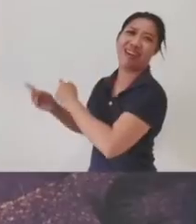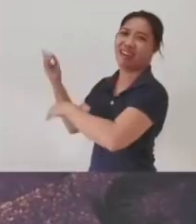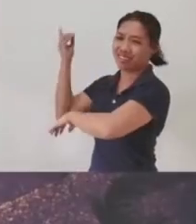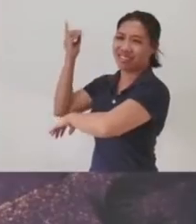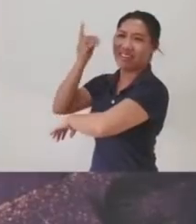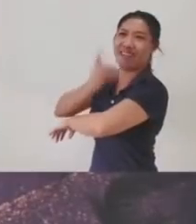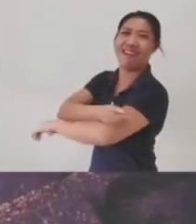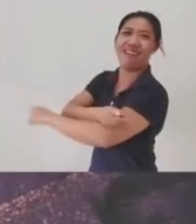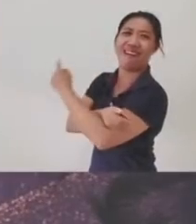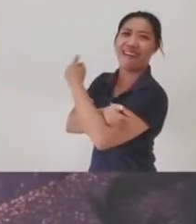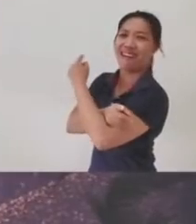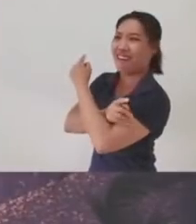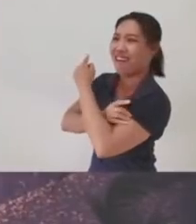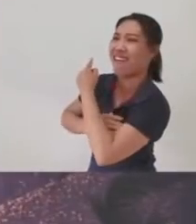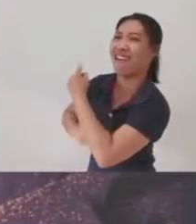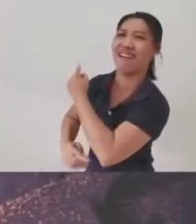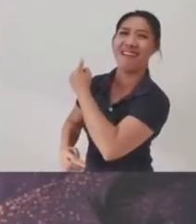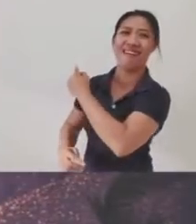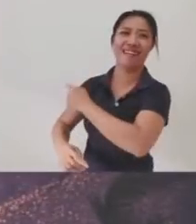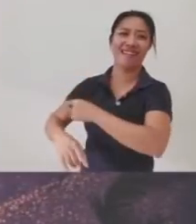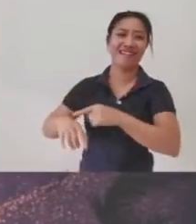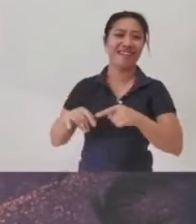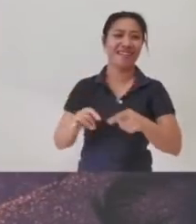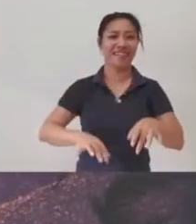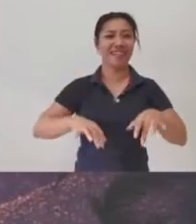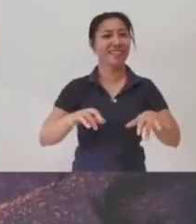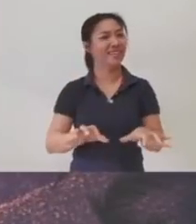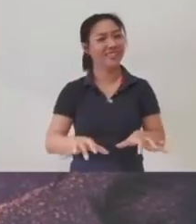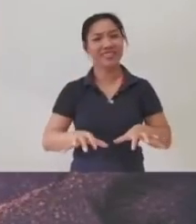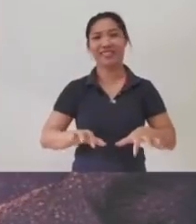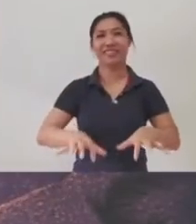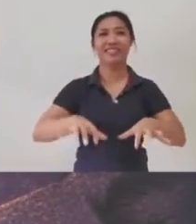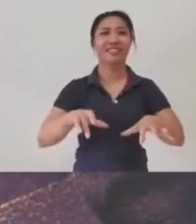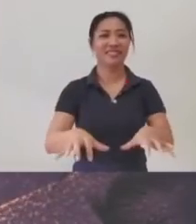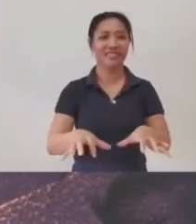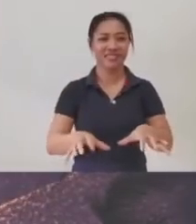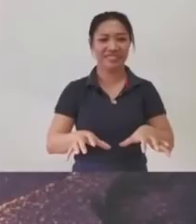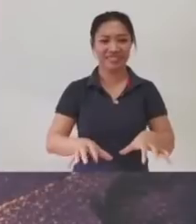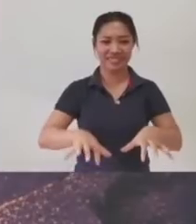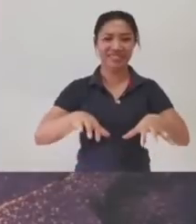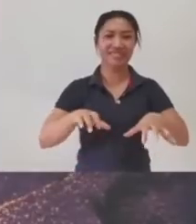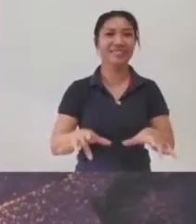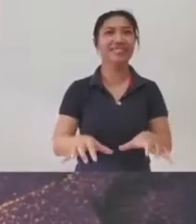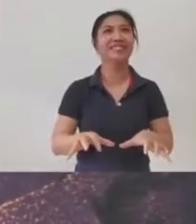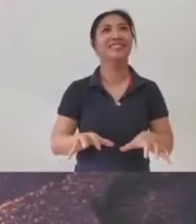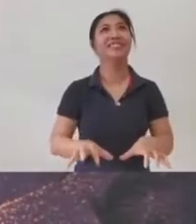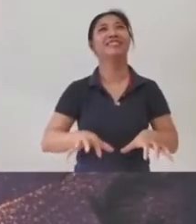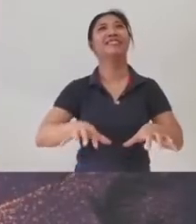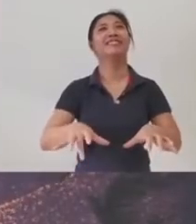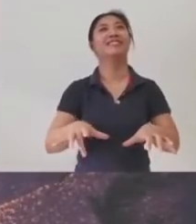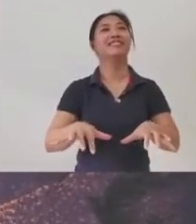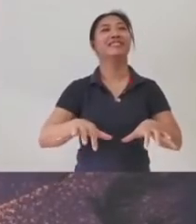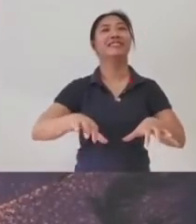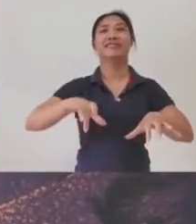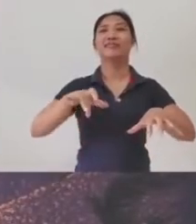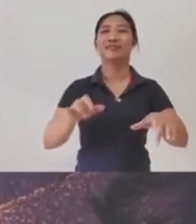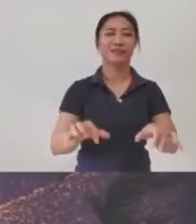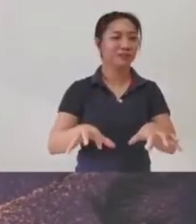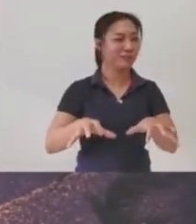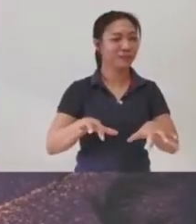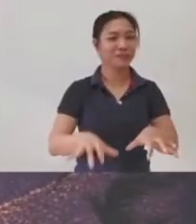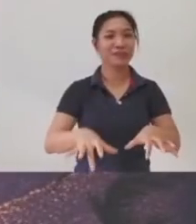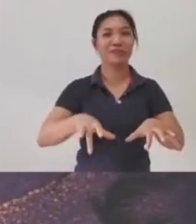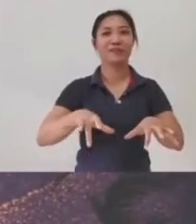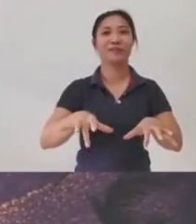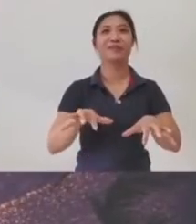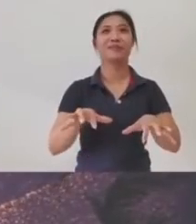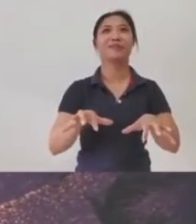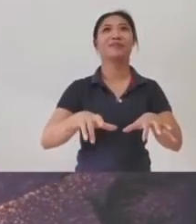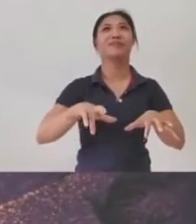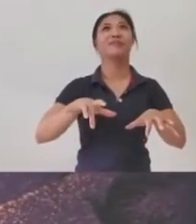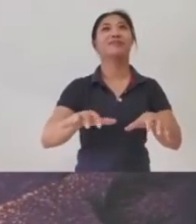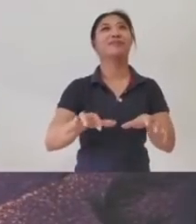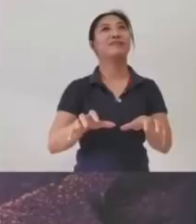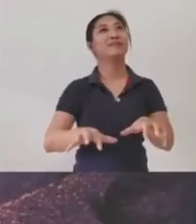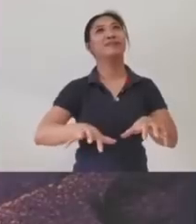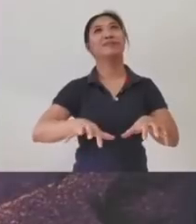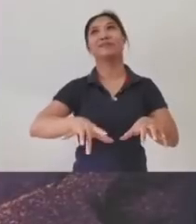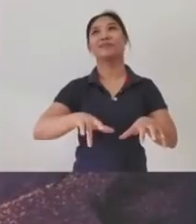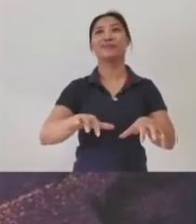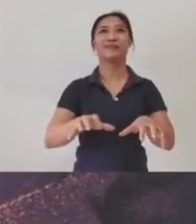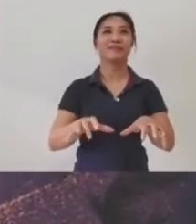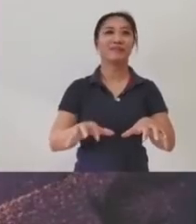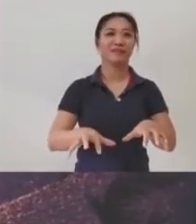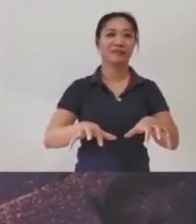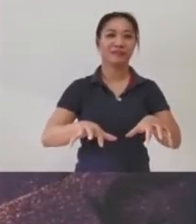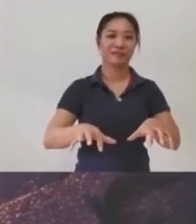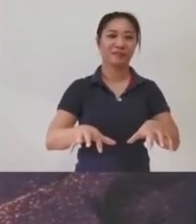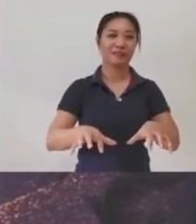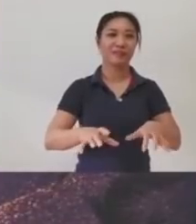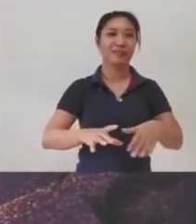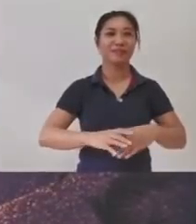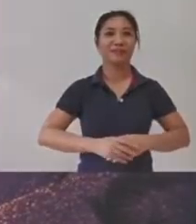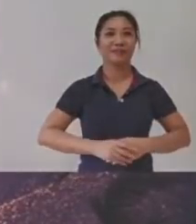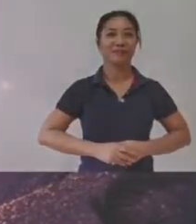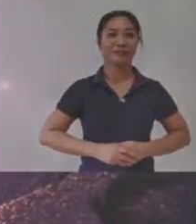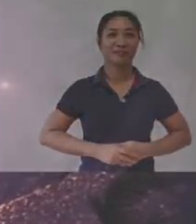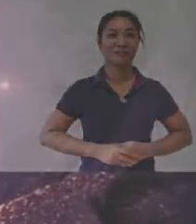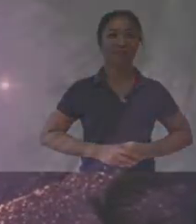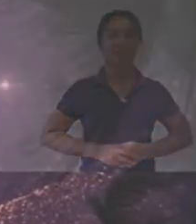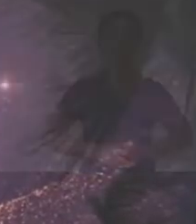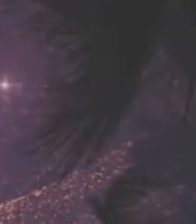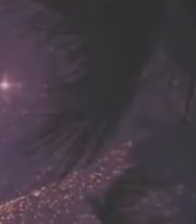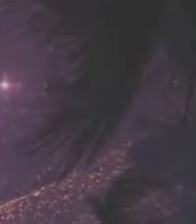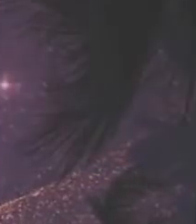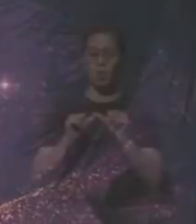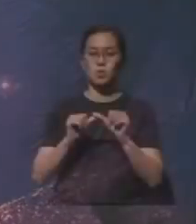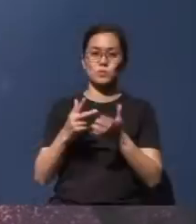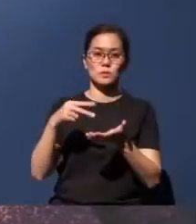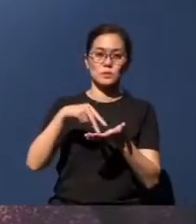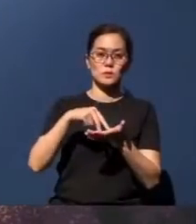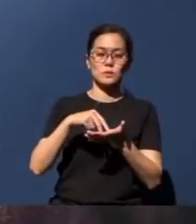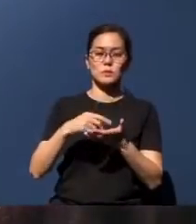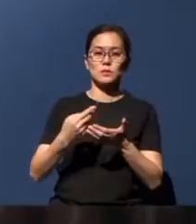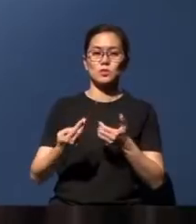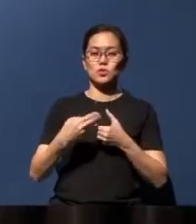Would you remain standing, and just join me in a word of prayer?